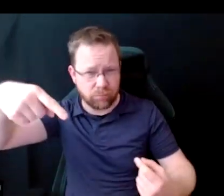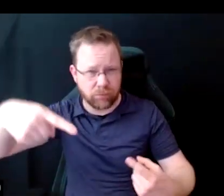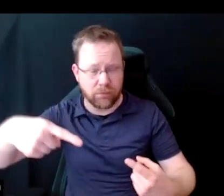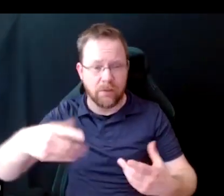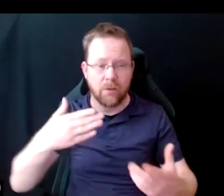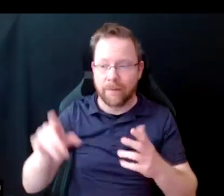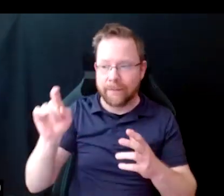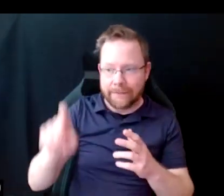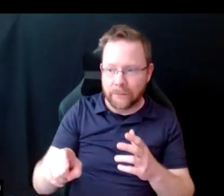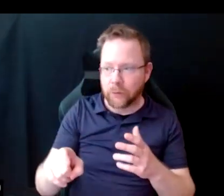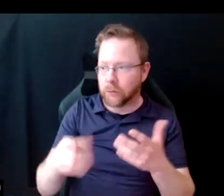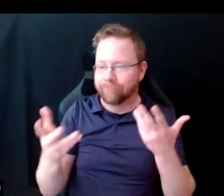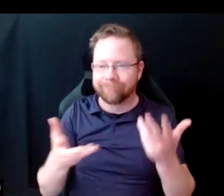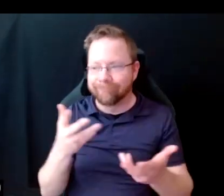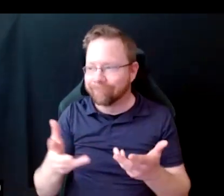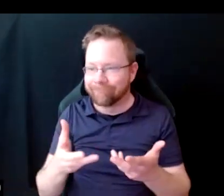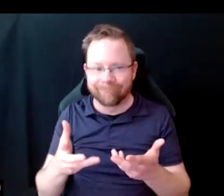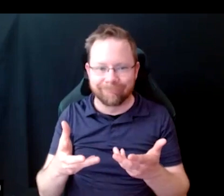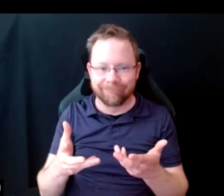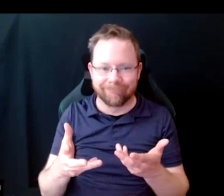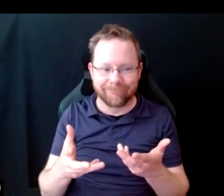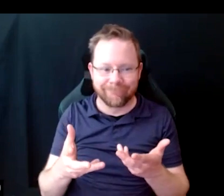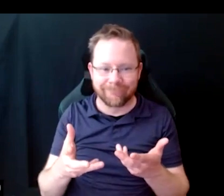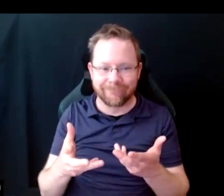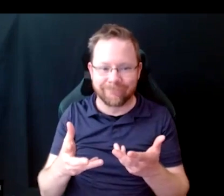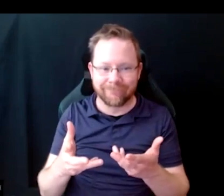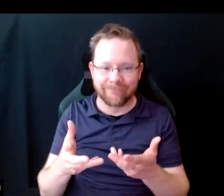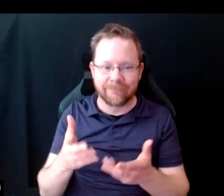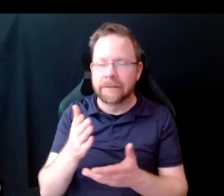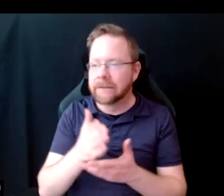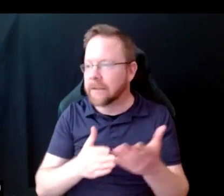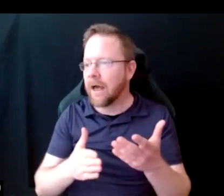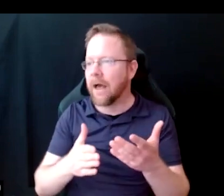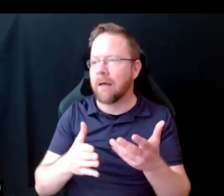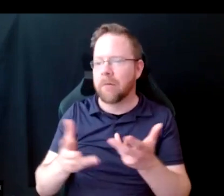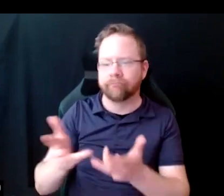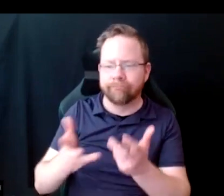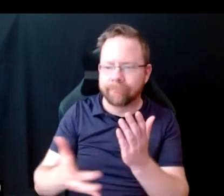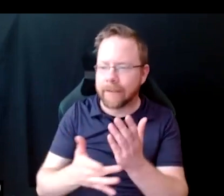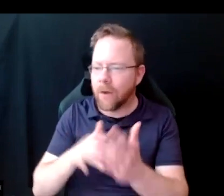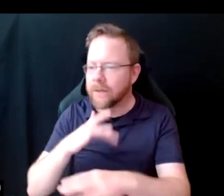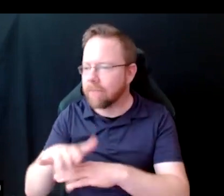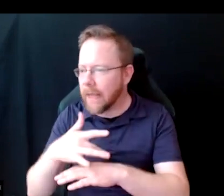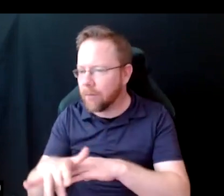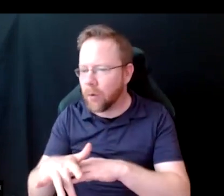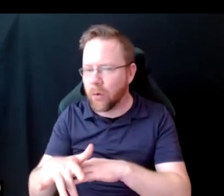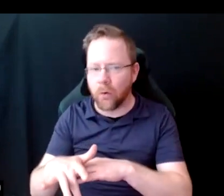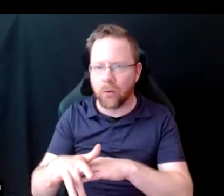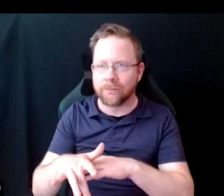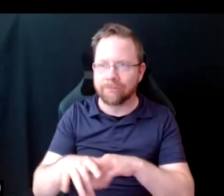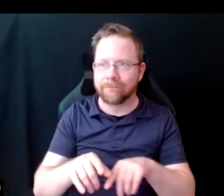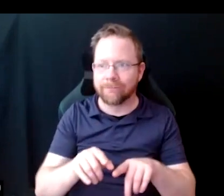some interactive tech available on the vessel so that that person